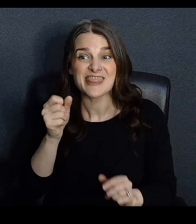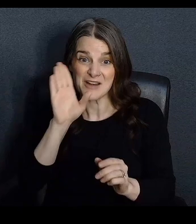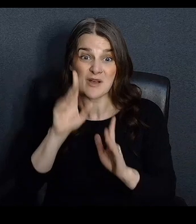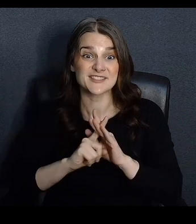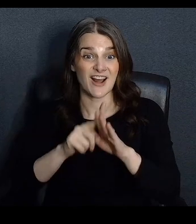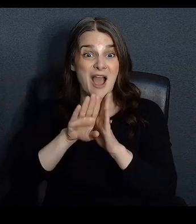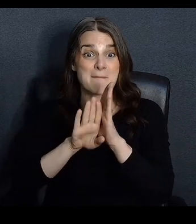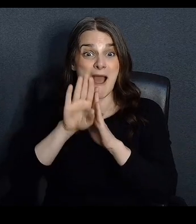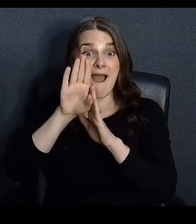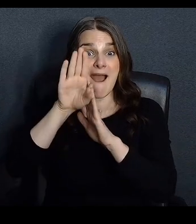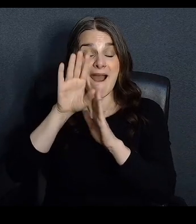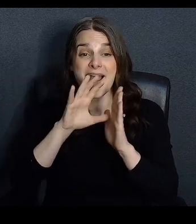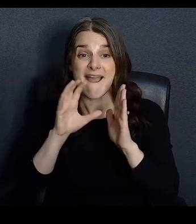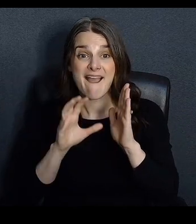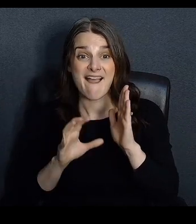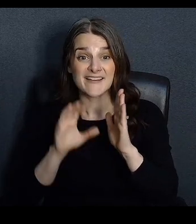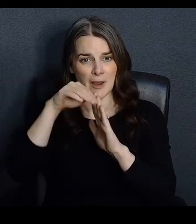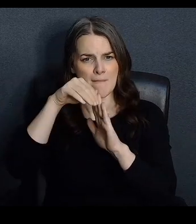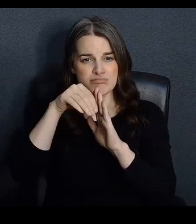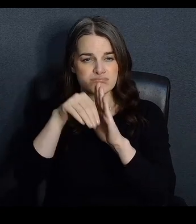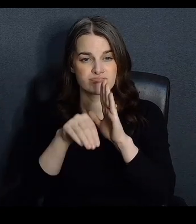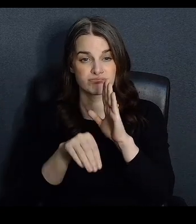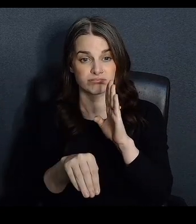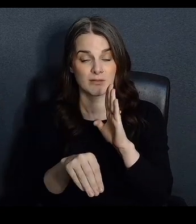So this topic and these tools are really for everyone.